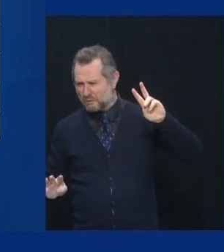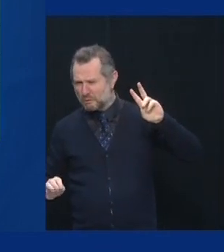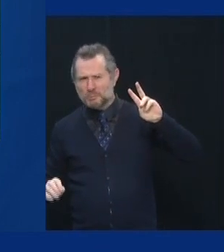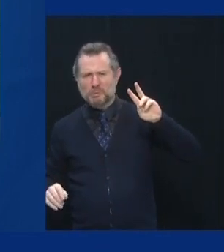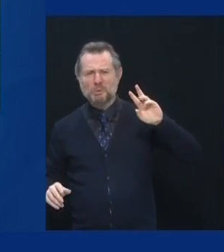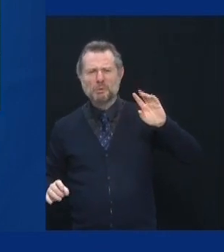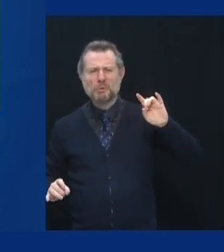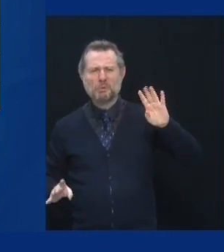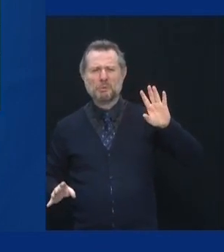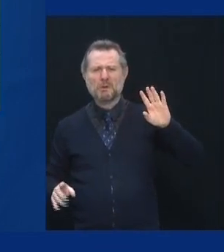GOING FORWARD, 85, SAMARITAN,